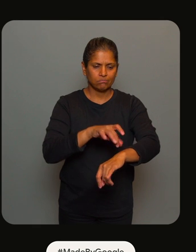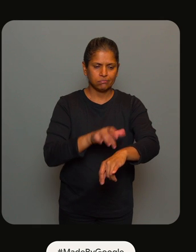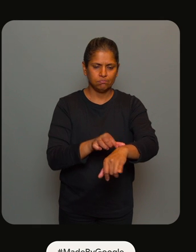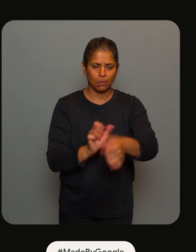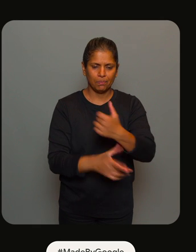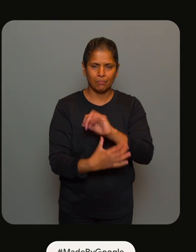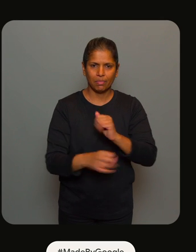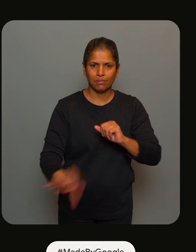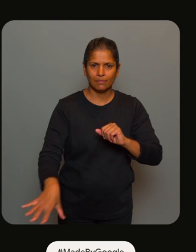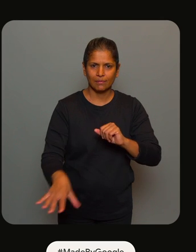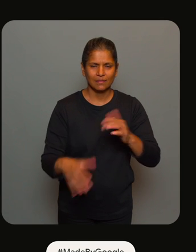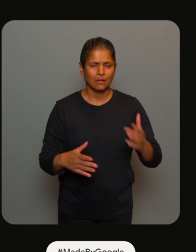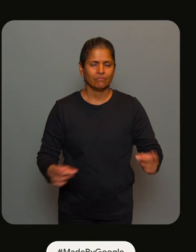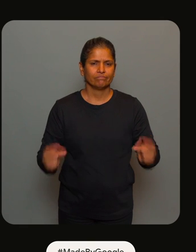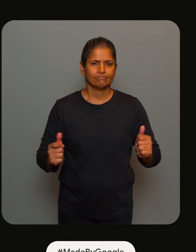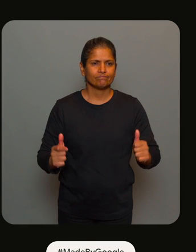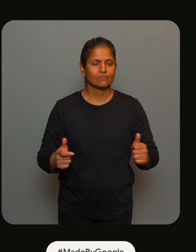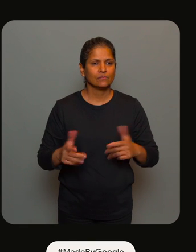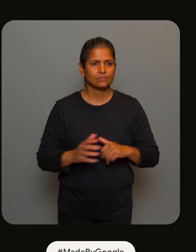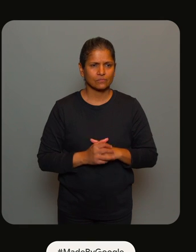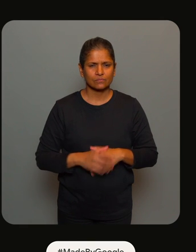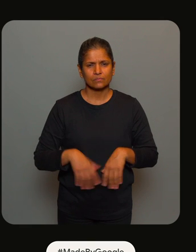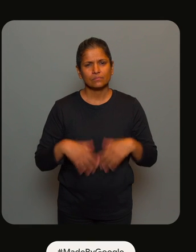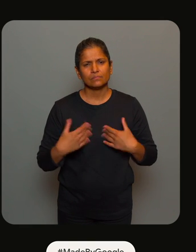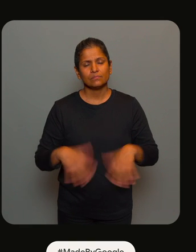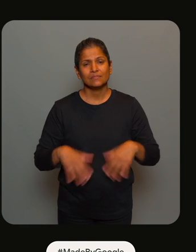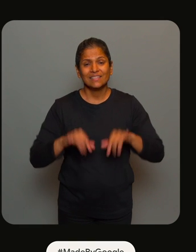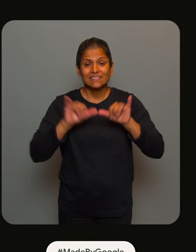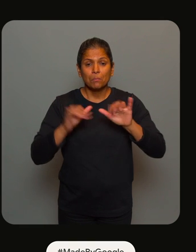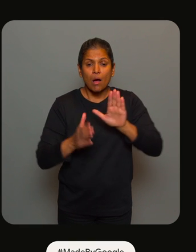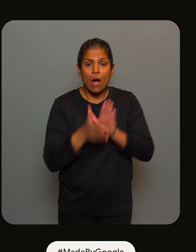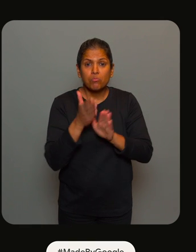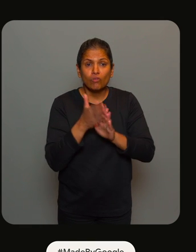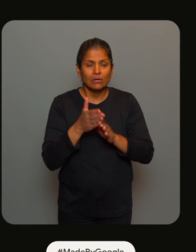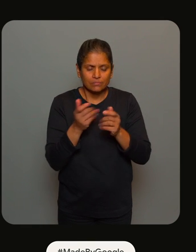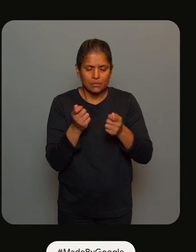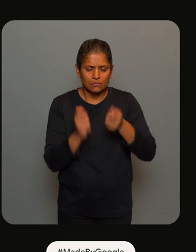The system makes it so easy to swap between a wide variety of bands.